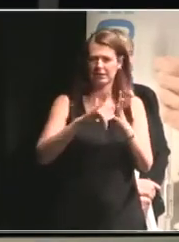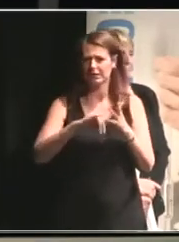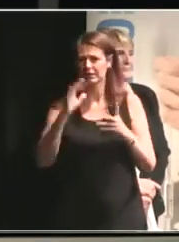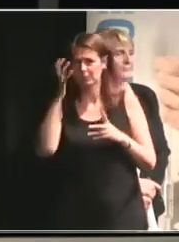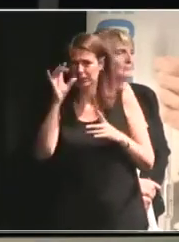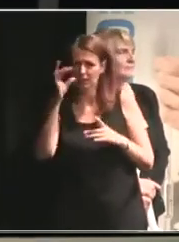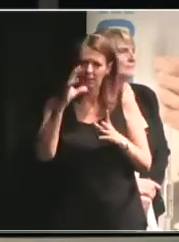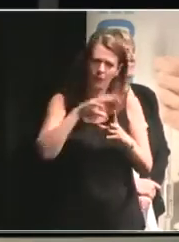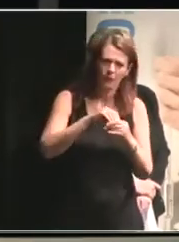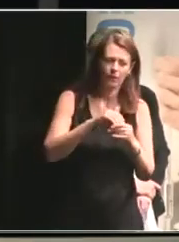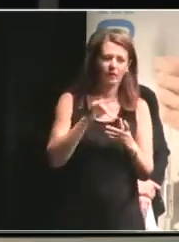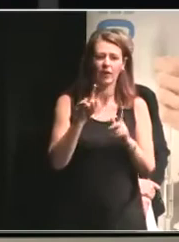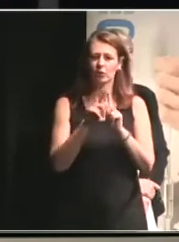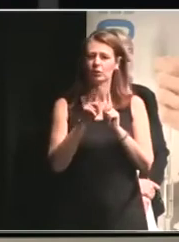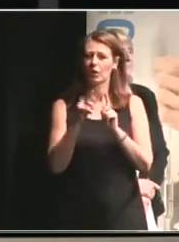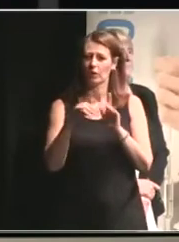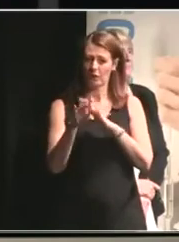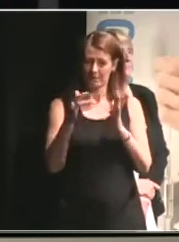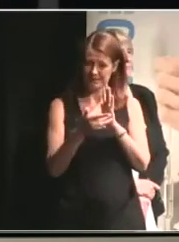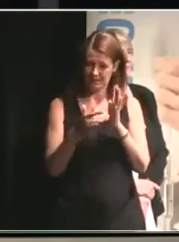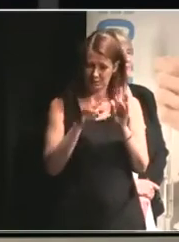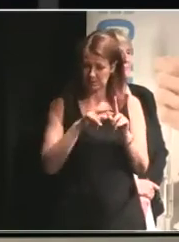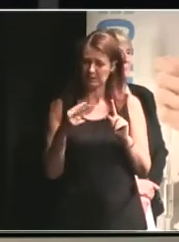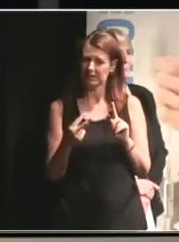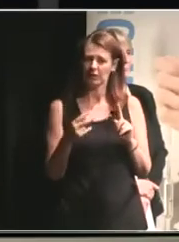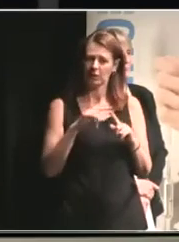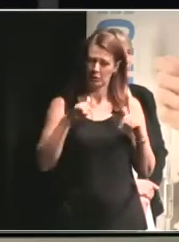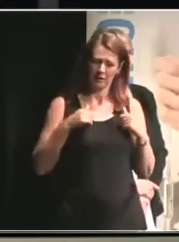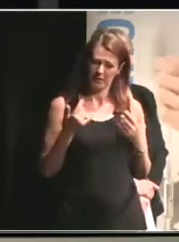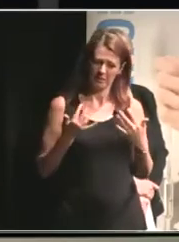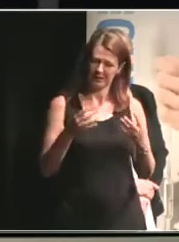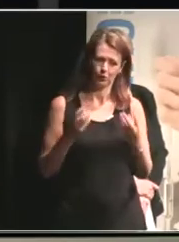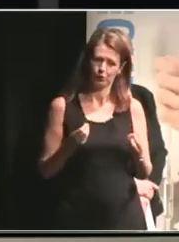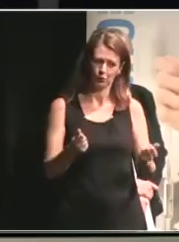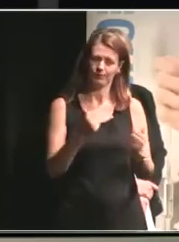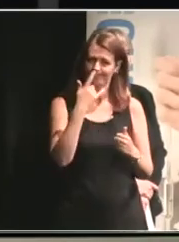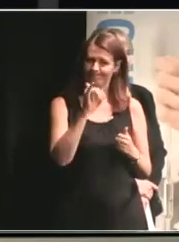and from a technical perspective we don't have many solutions yet and so we need to have them.